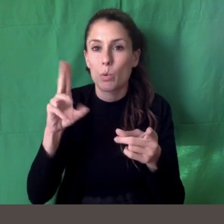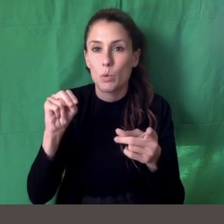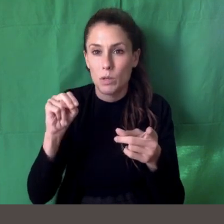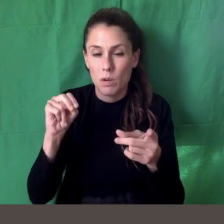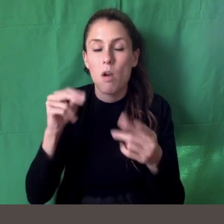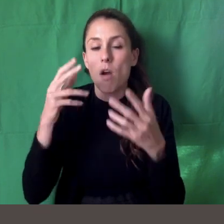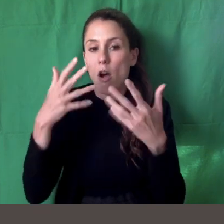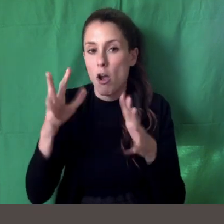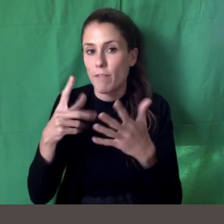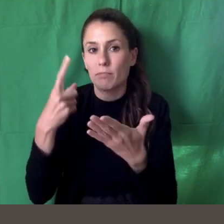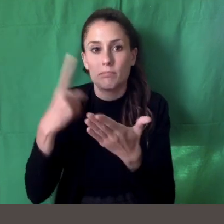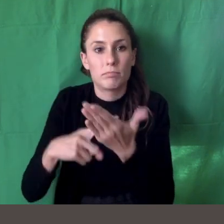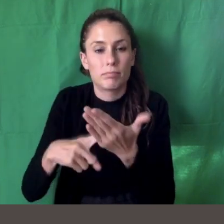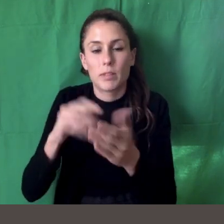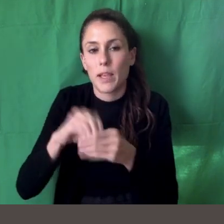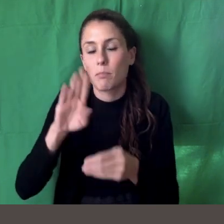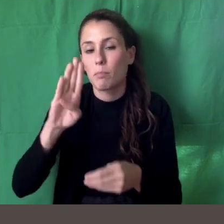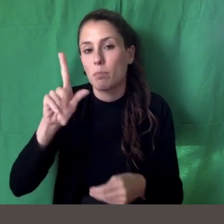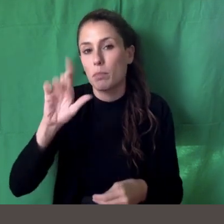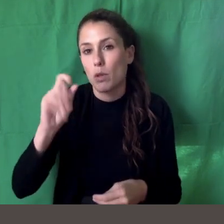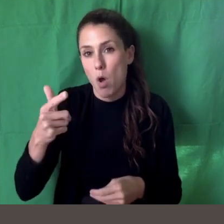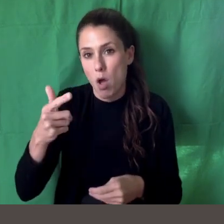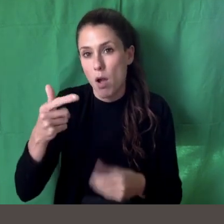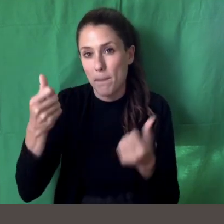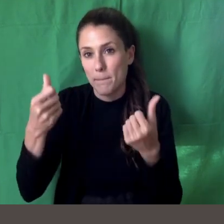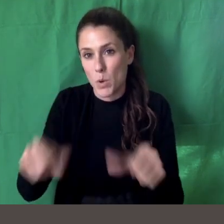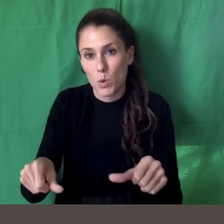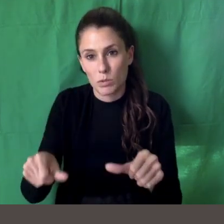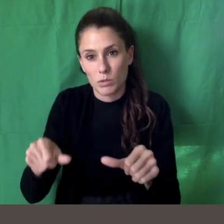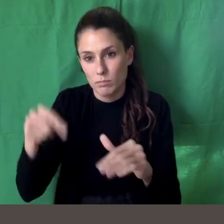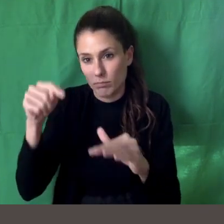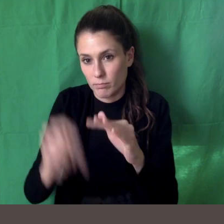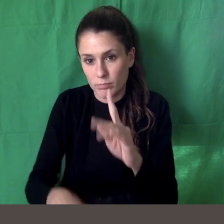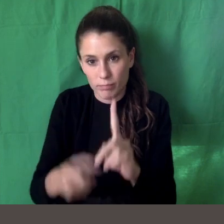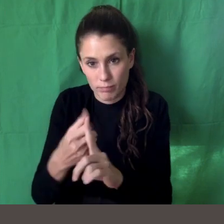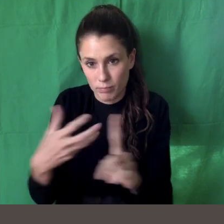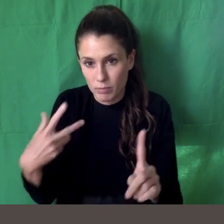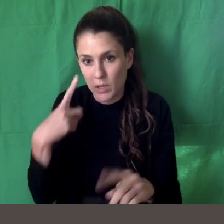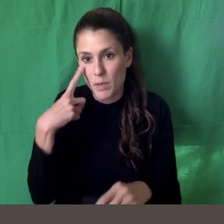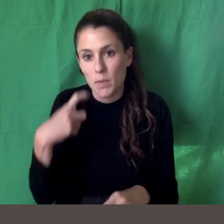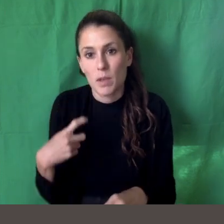in a blog post in quite some detail so I'm not going to spend time diving into that rabbit hole